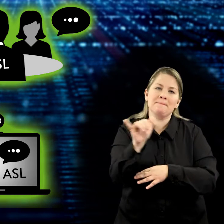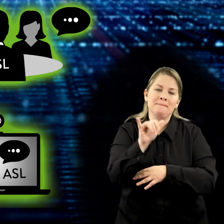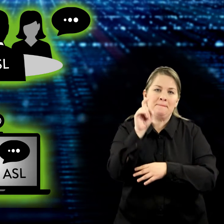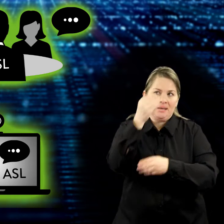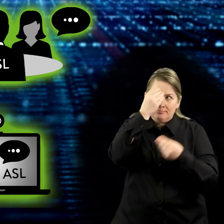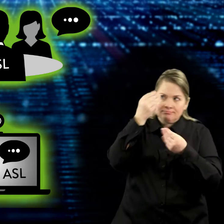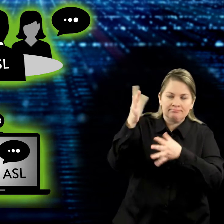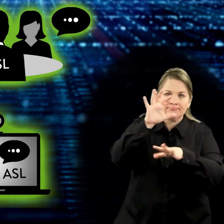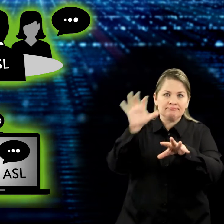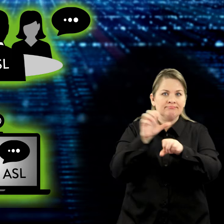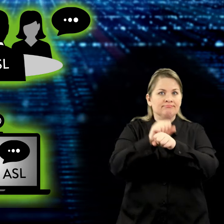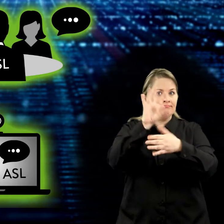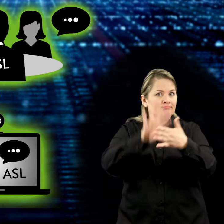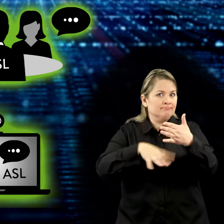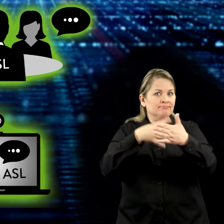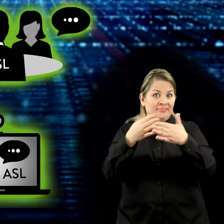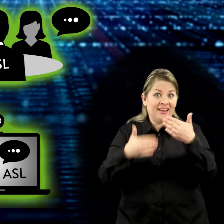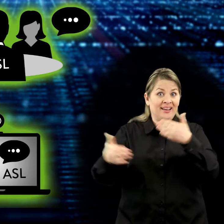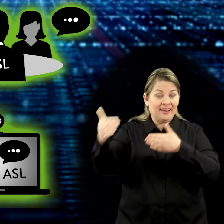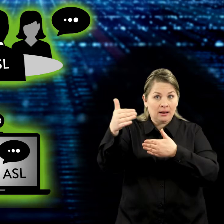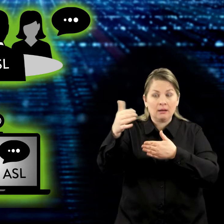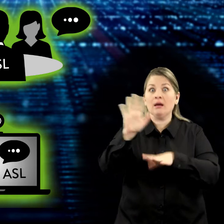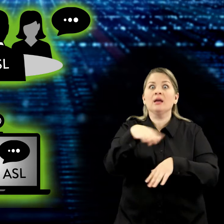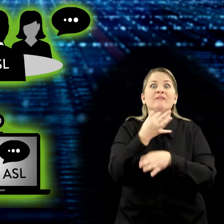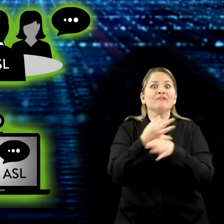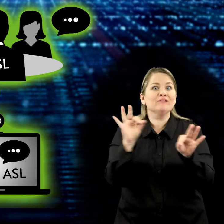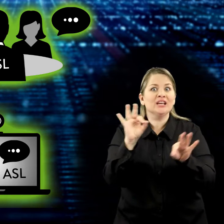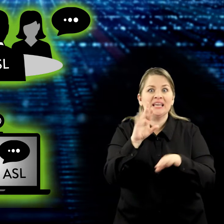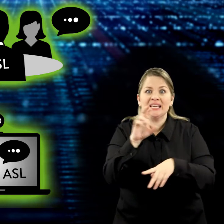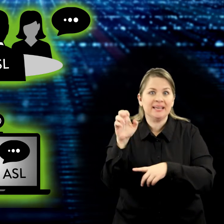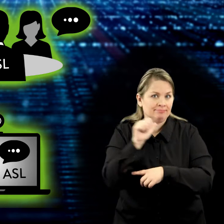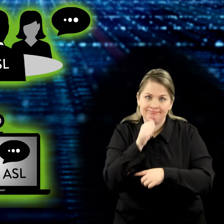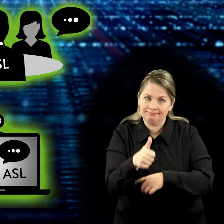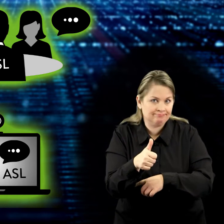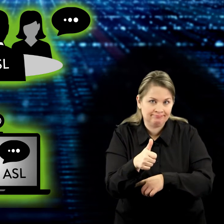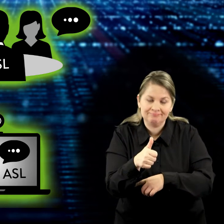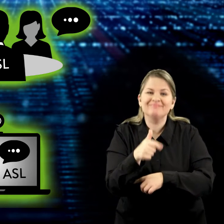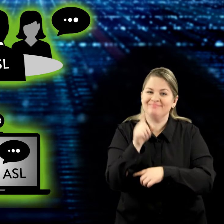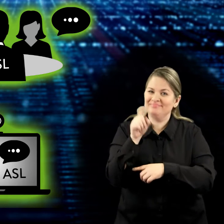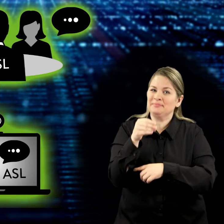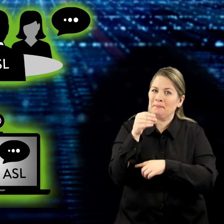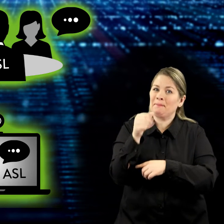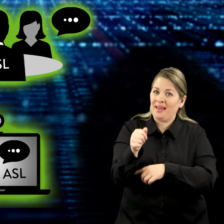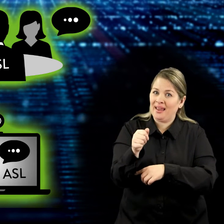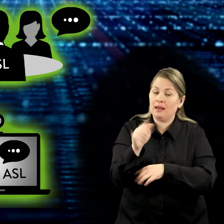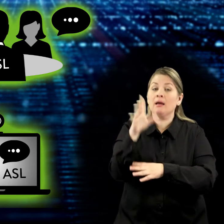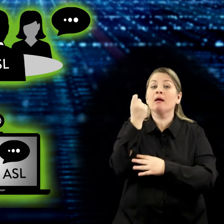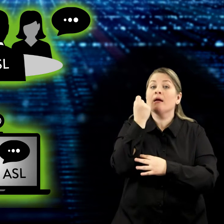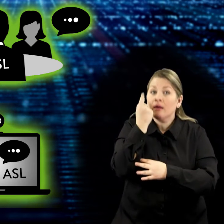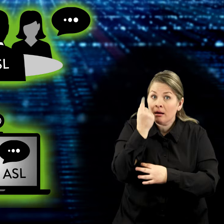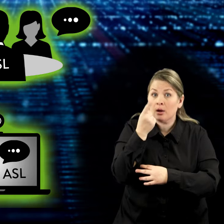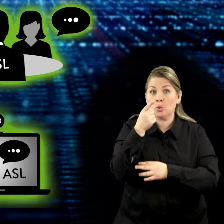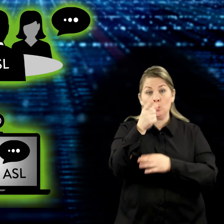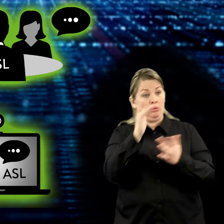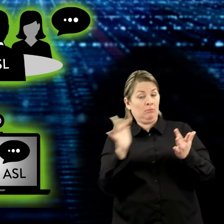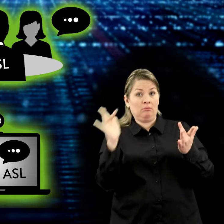just as you would if you were hiring an on-site interpreter. Also, VRI is not free.